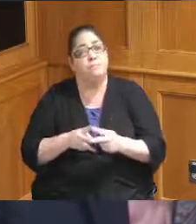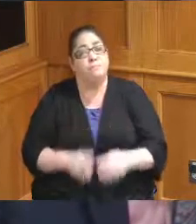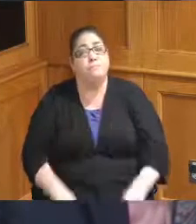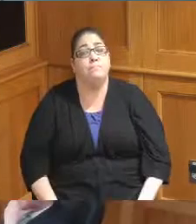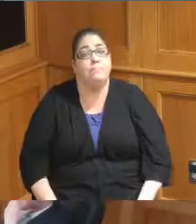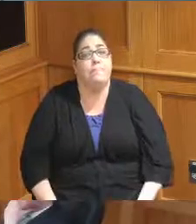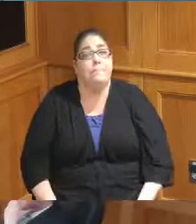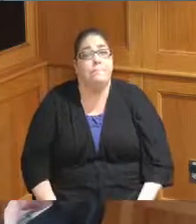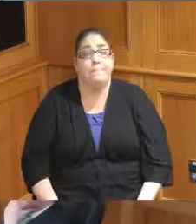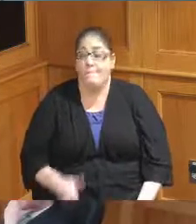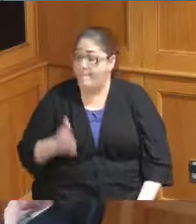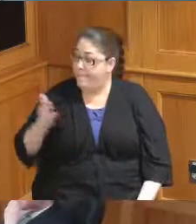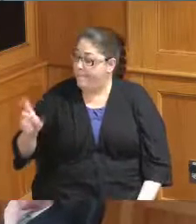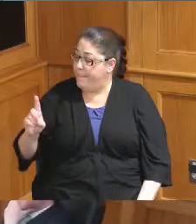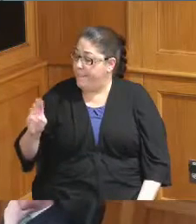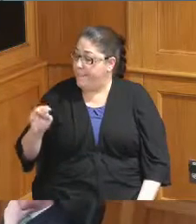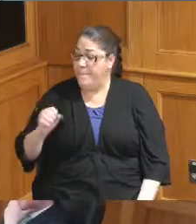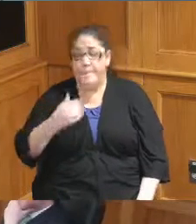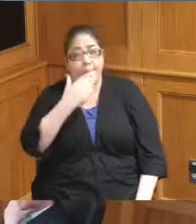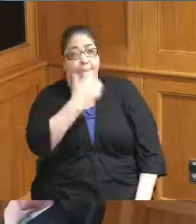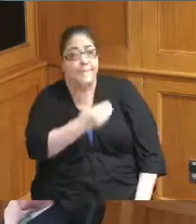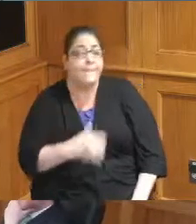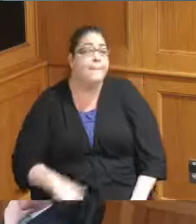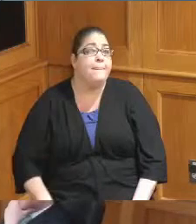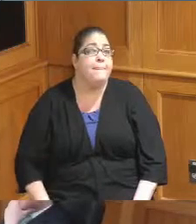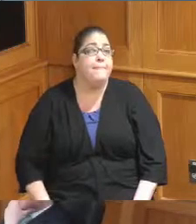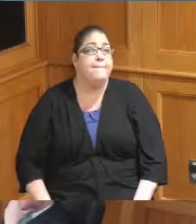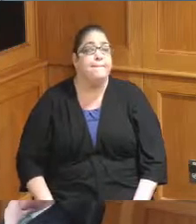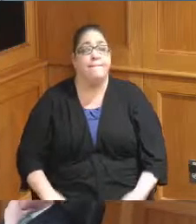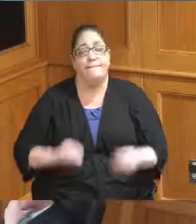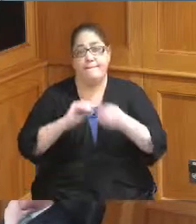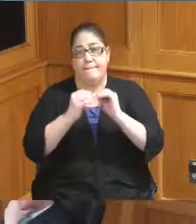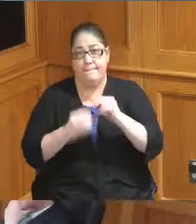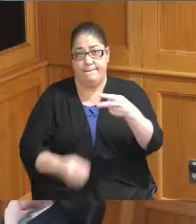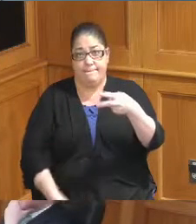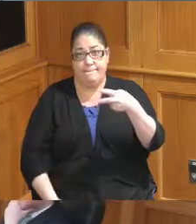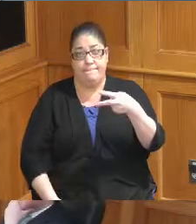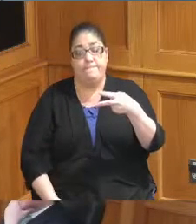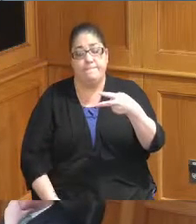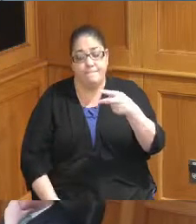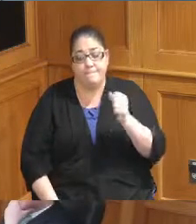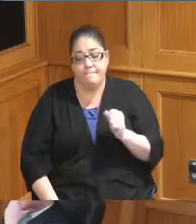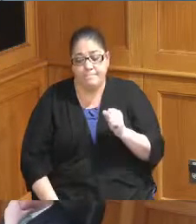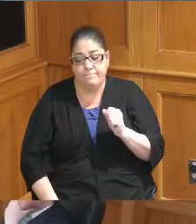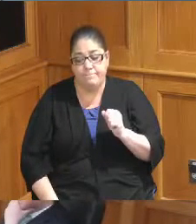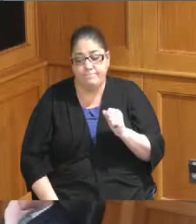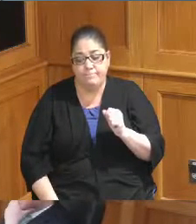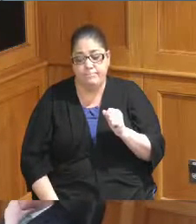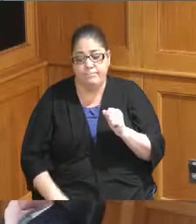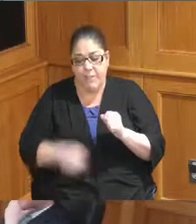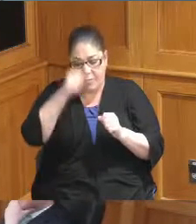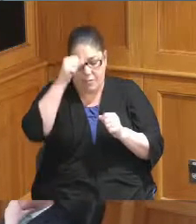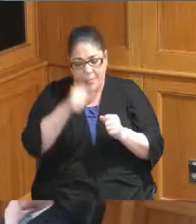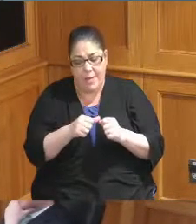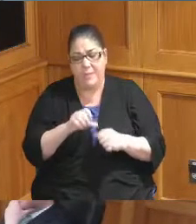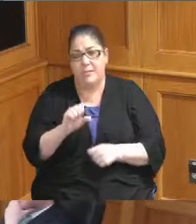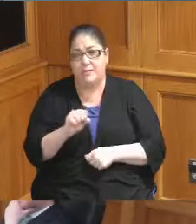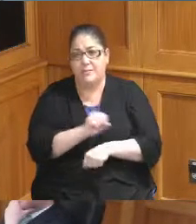Commissioner thank you Madam chair on item two the impact I remember that Saint Vincent brought